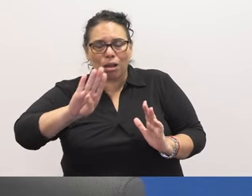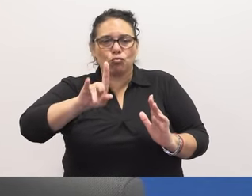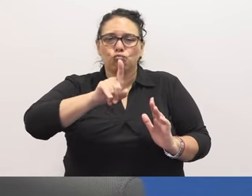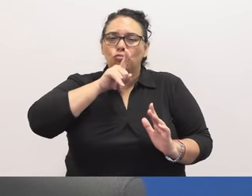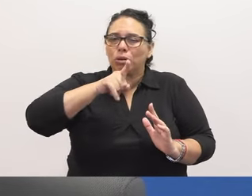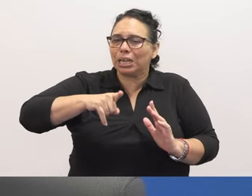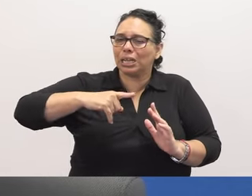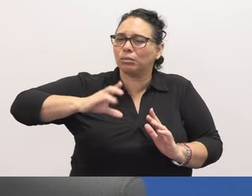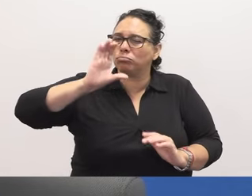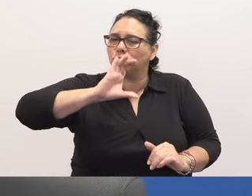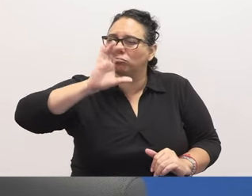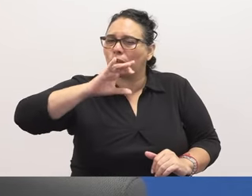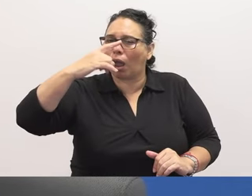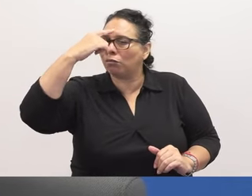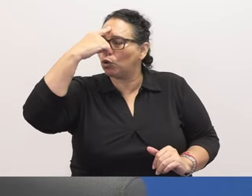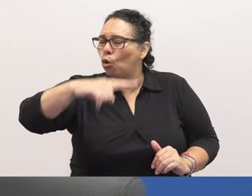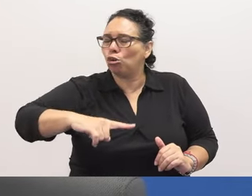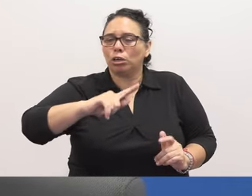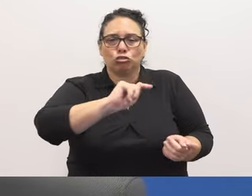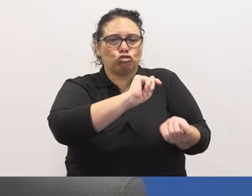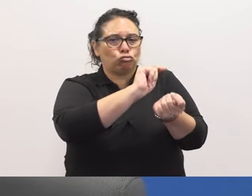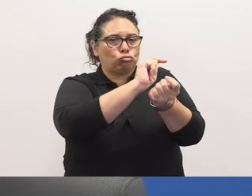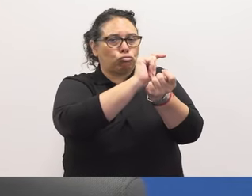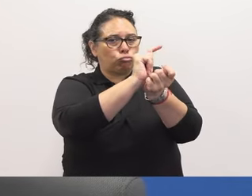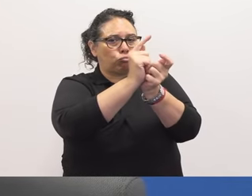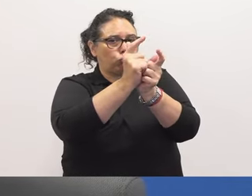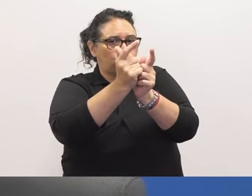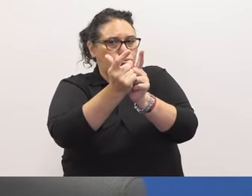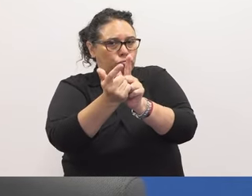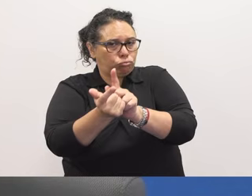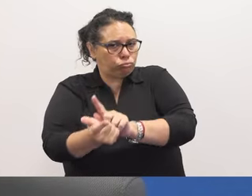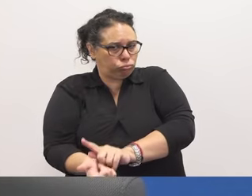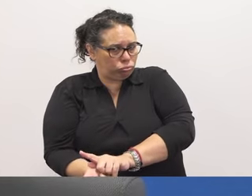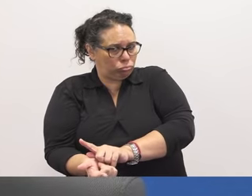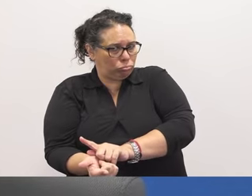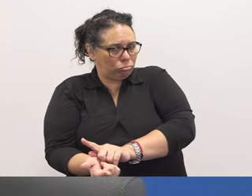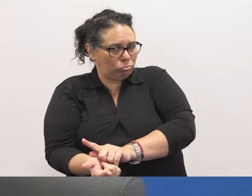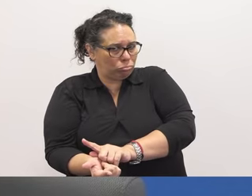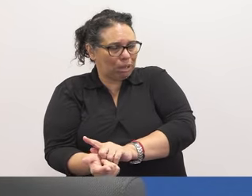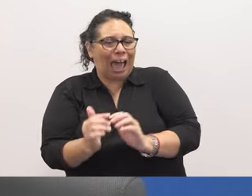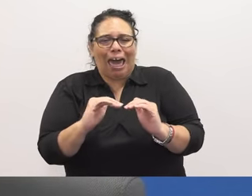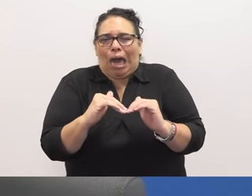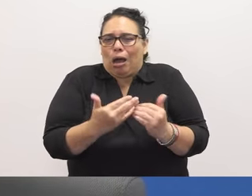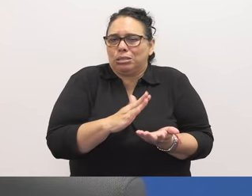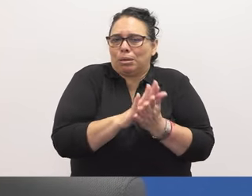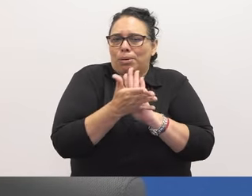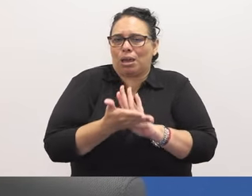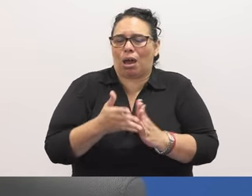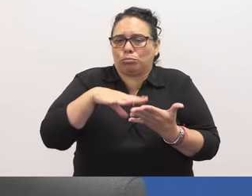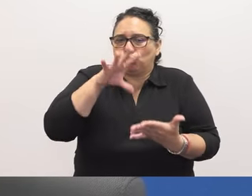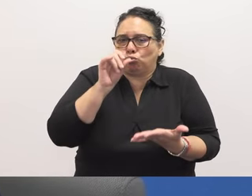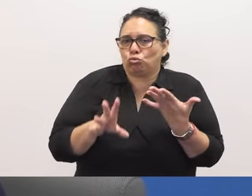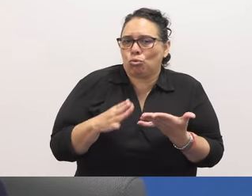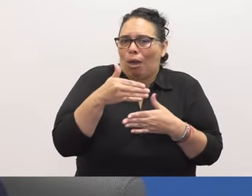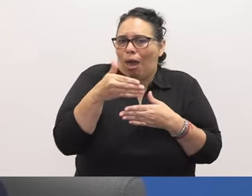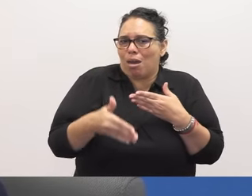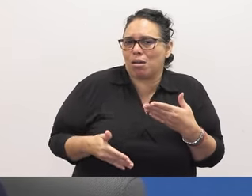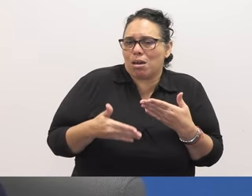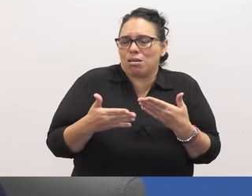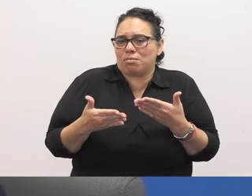translate into student outcomes in the classroom year by year. But then on a scale,